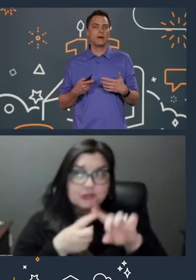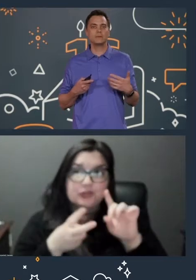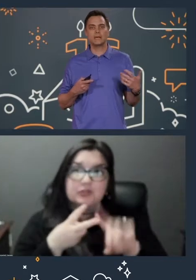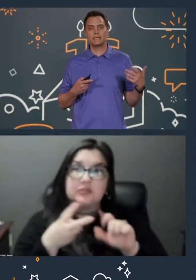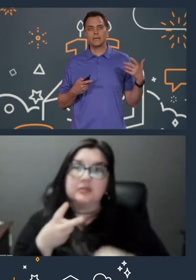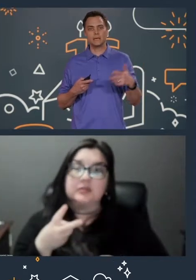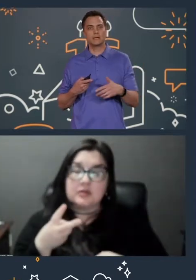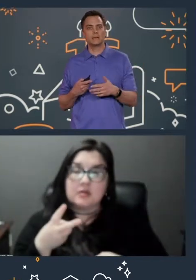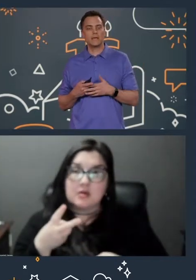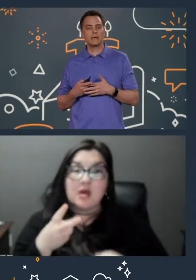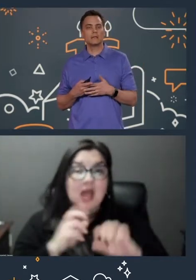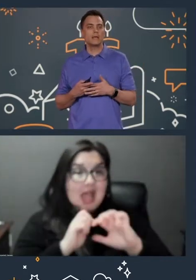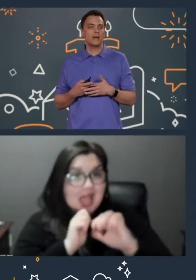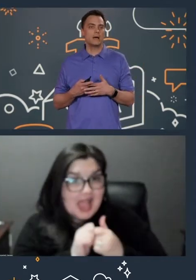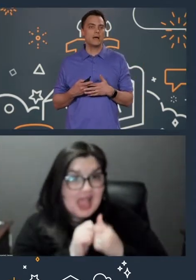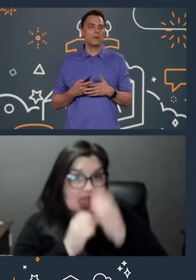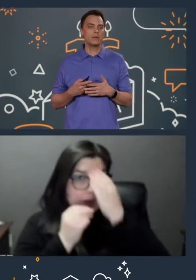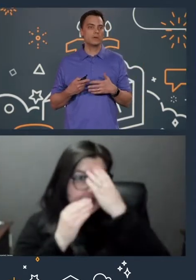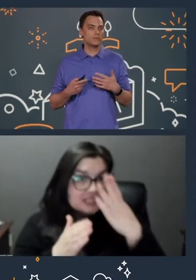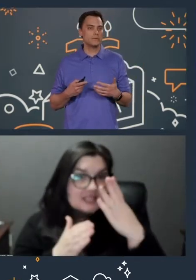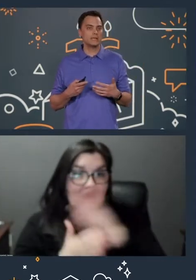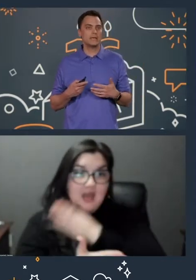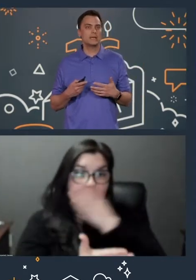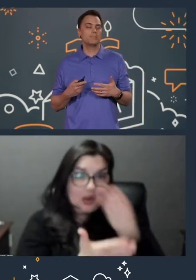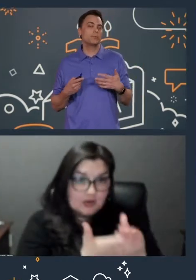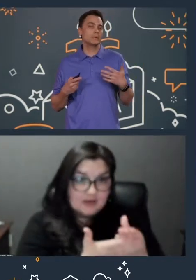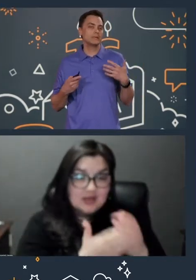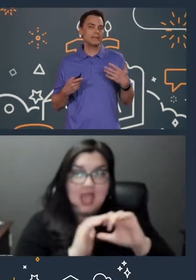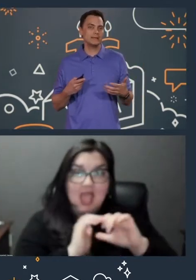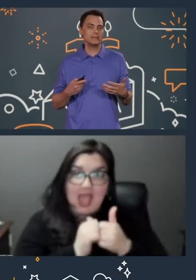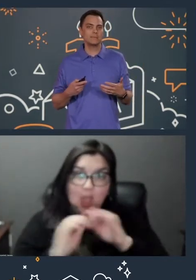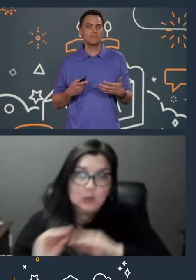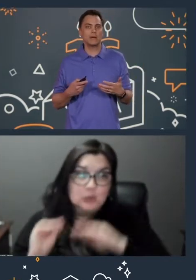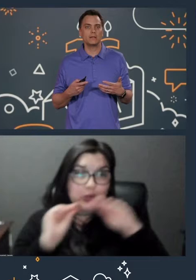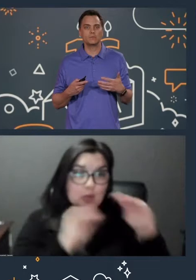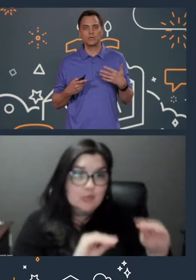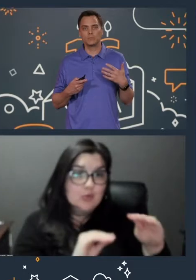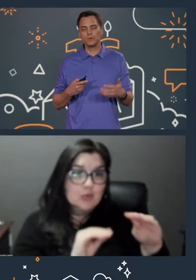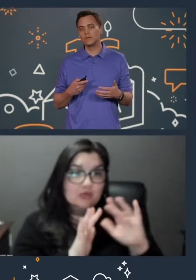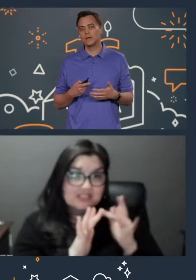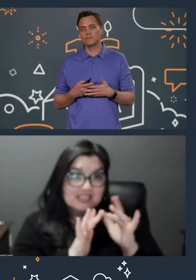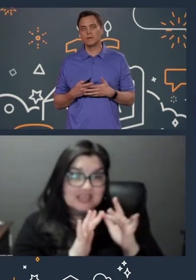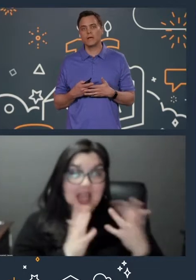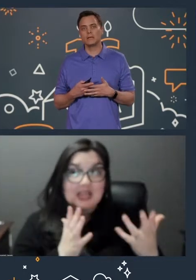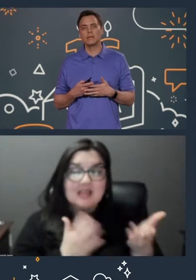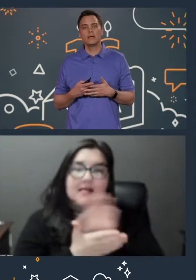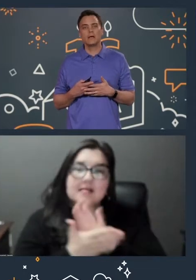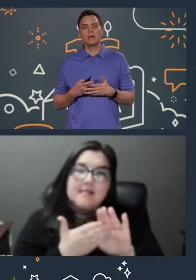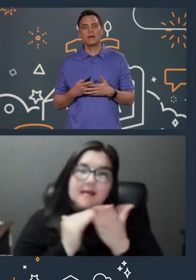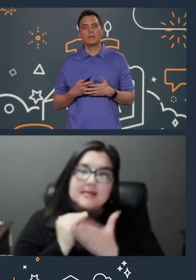how is that data gonna land, how are you gonna move that data? But one of the nice things about it is, when you're moving offline,